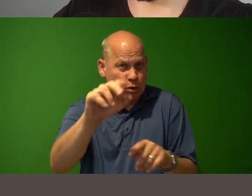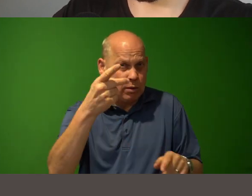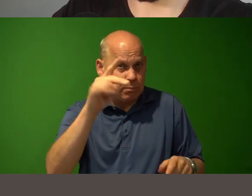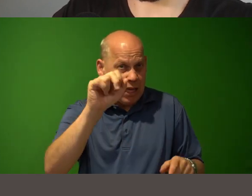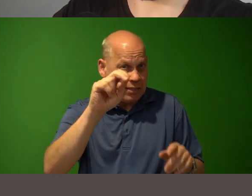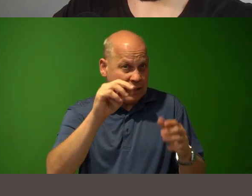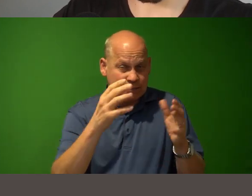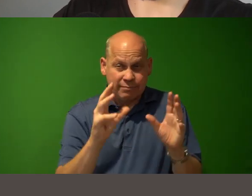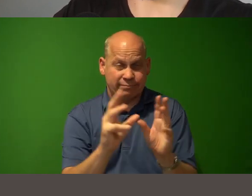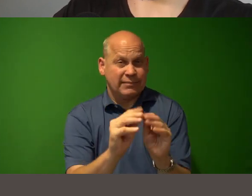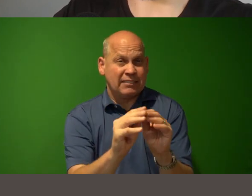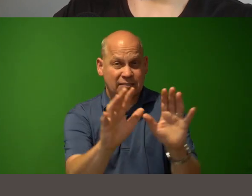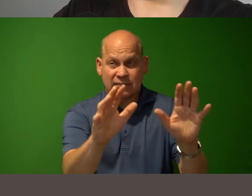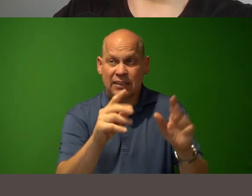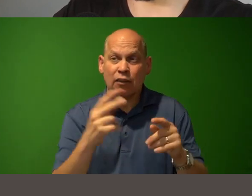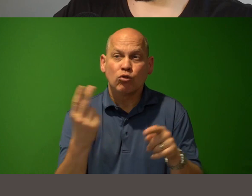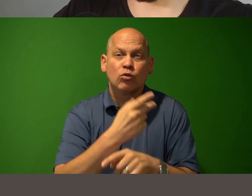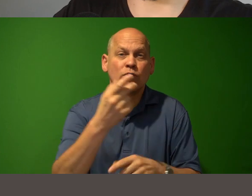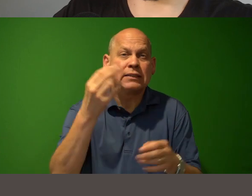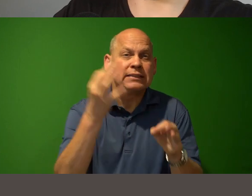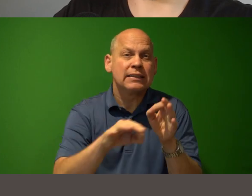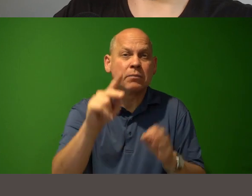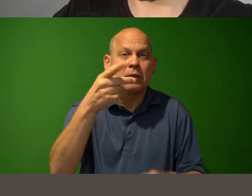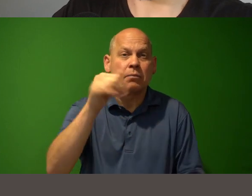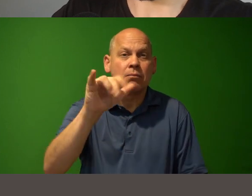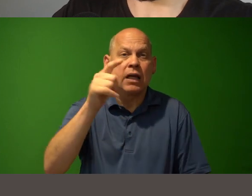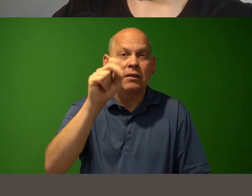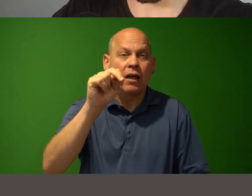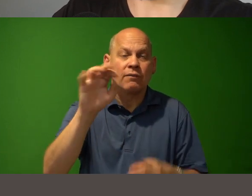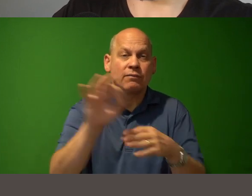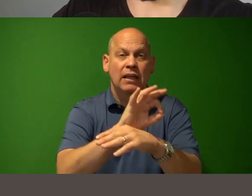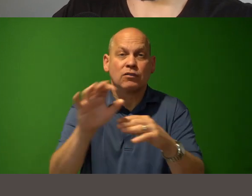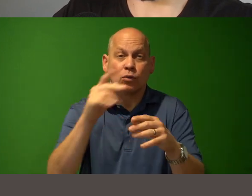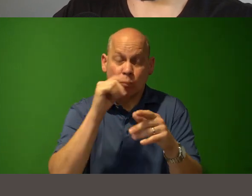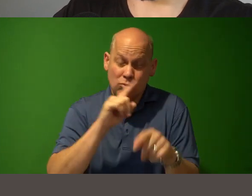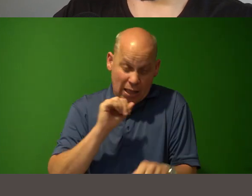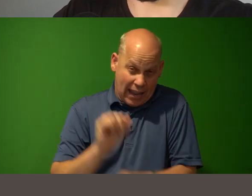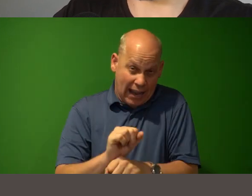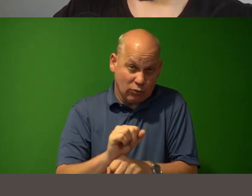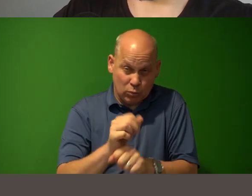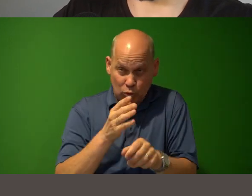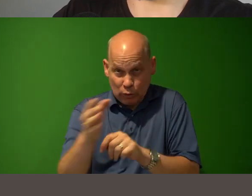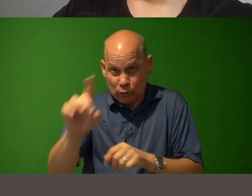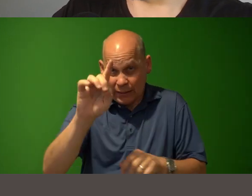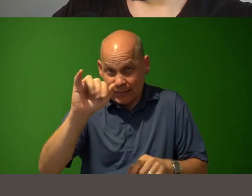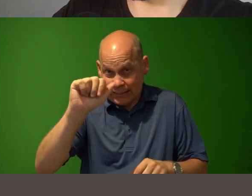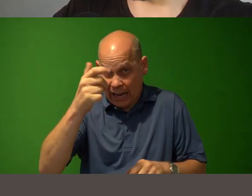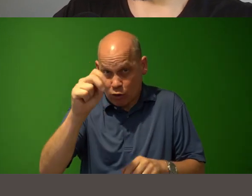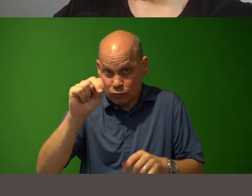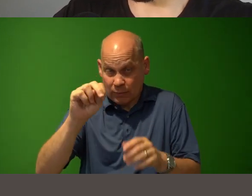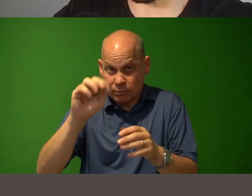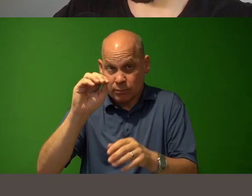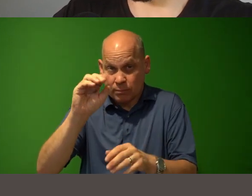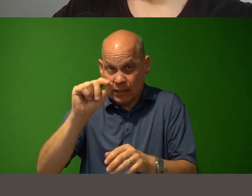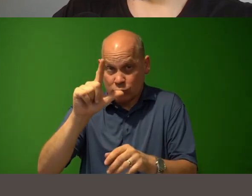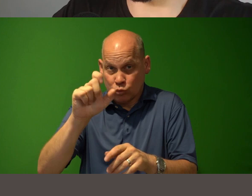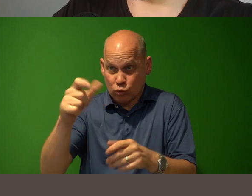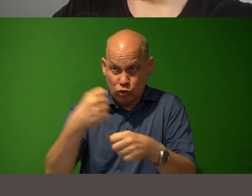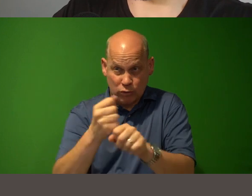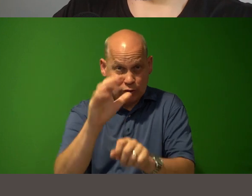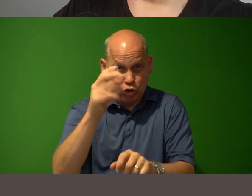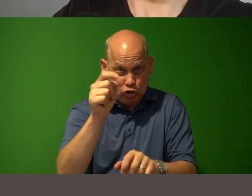And from there, using simple Python functions, you will actually through the diagrams module, create a chart like the one on the right.